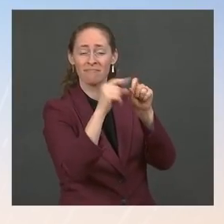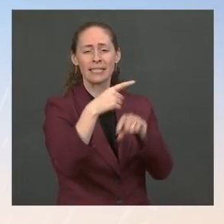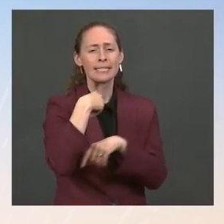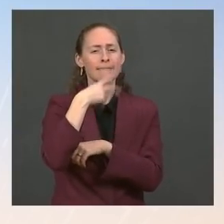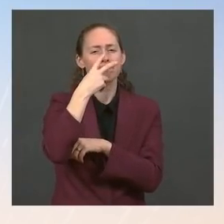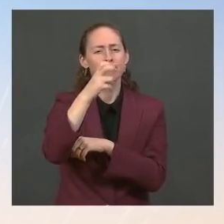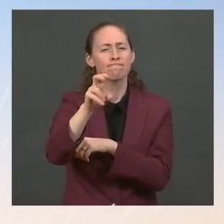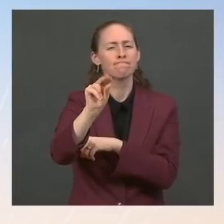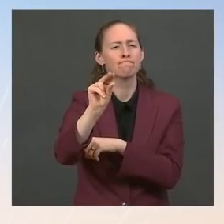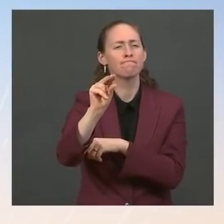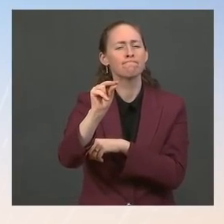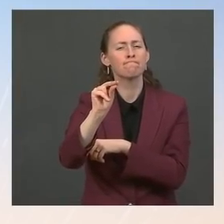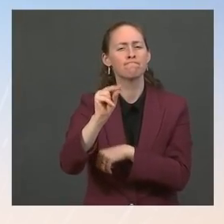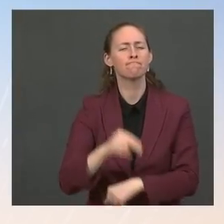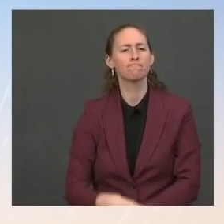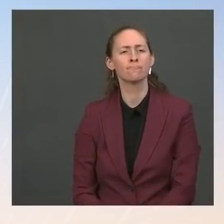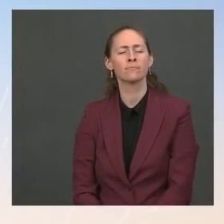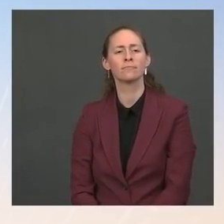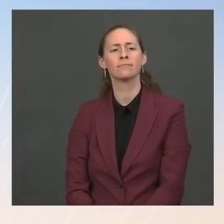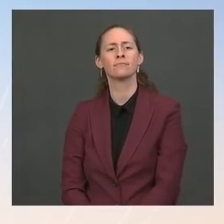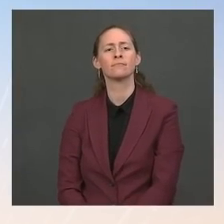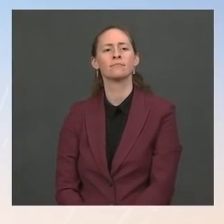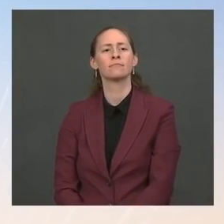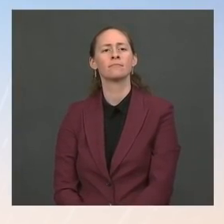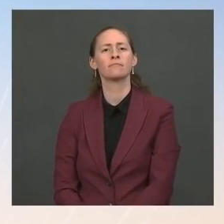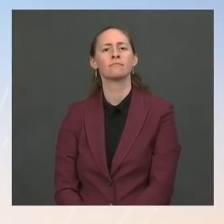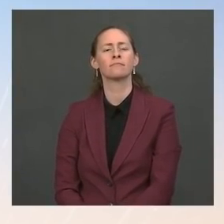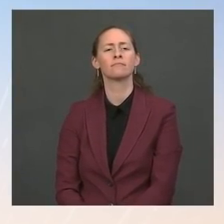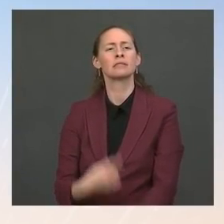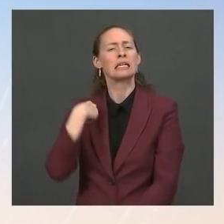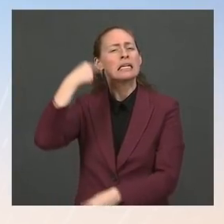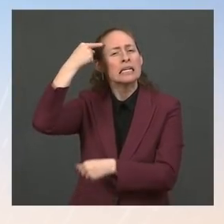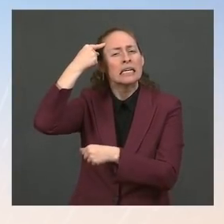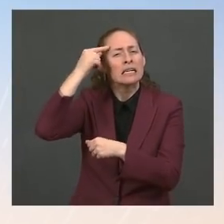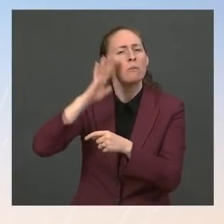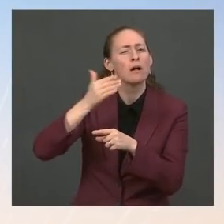by -- the meetings with the Mexican and Canadian leaders next week.